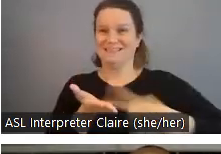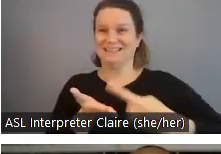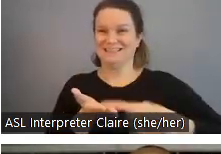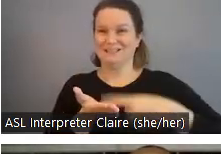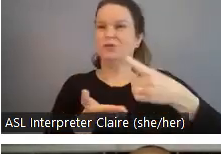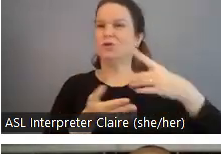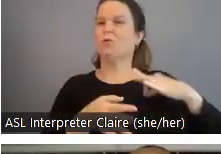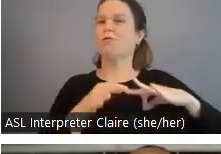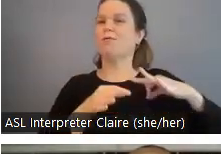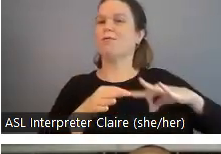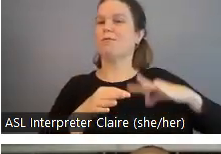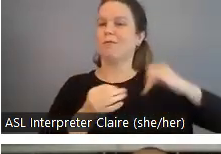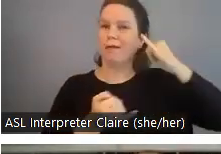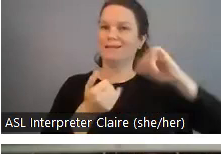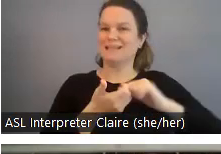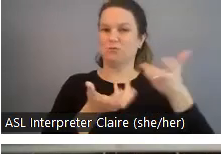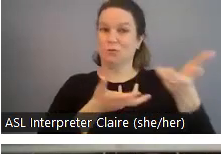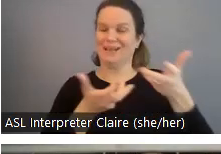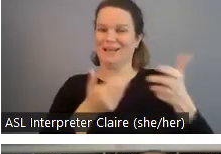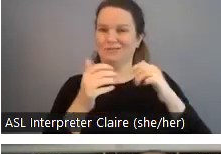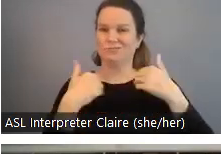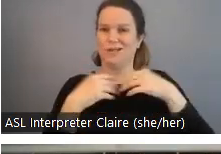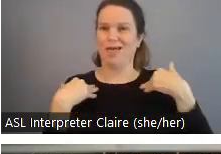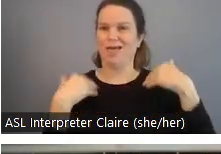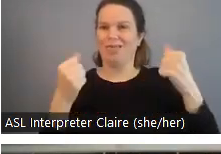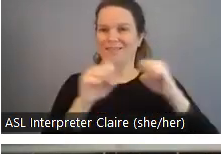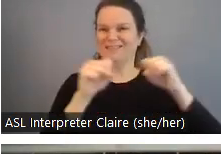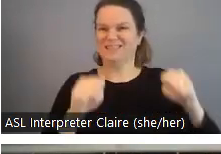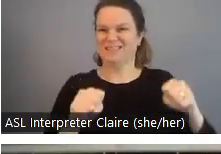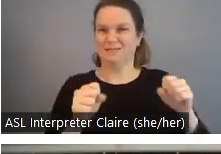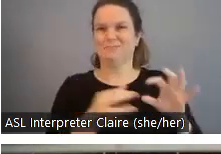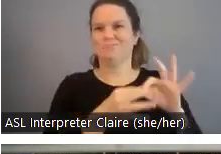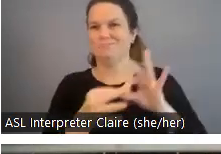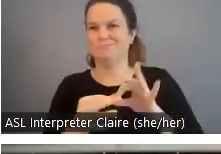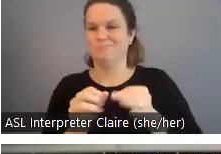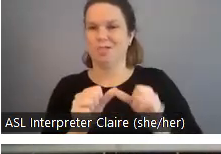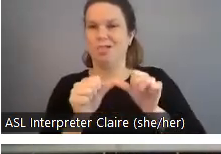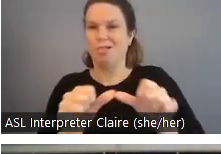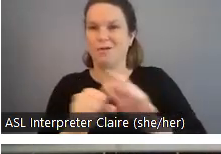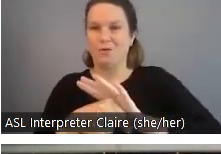some approaches to how to engage the health system with Long COVID. Next slide.